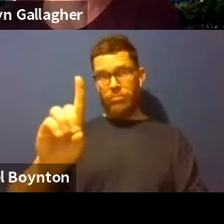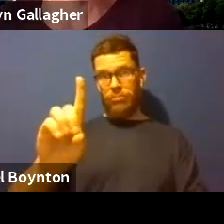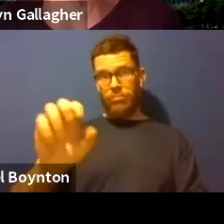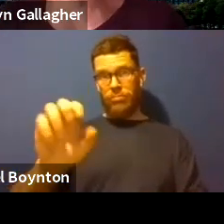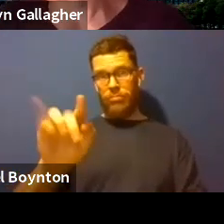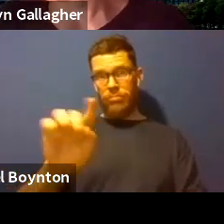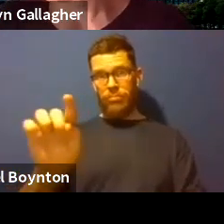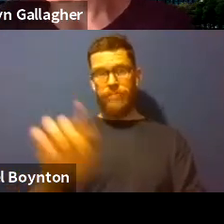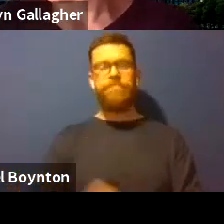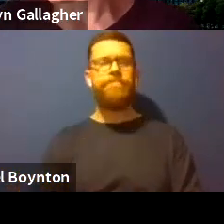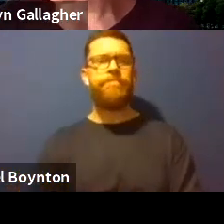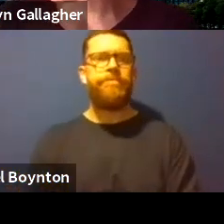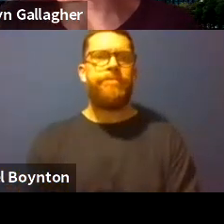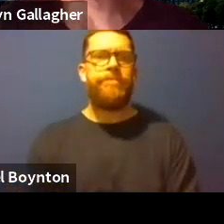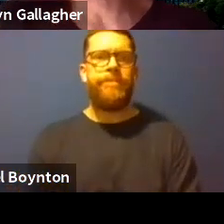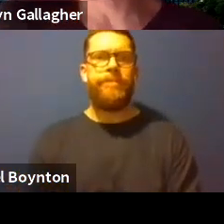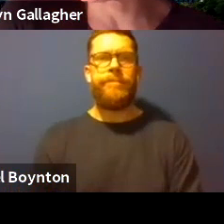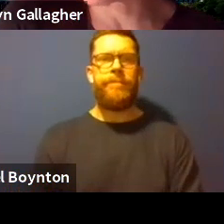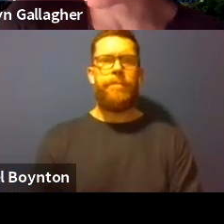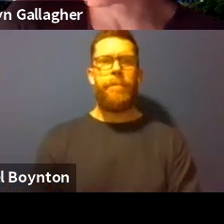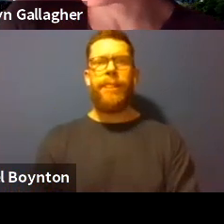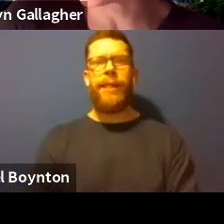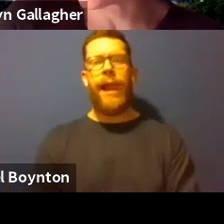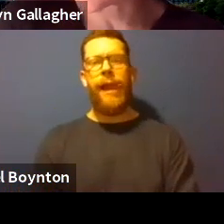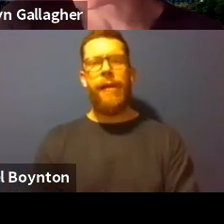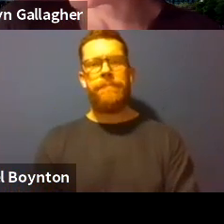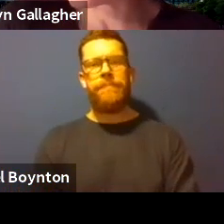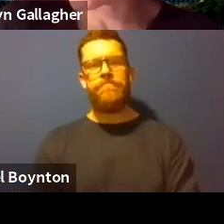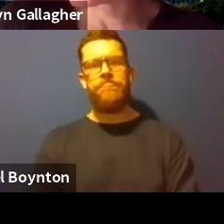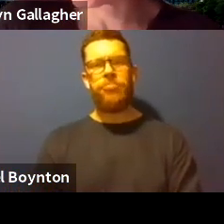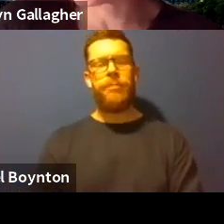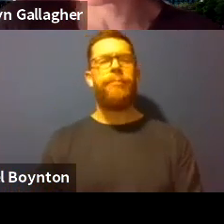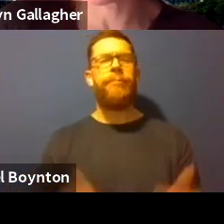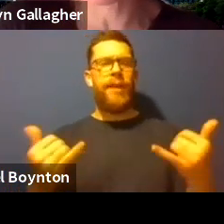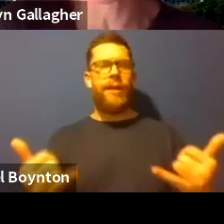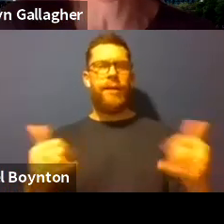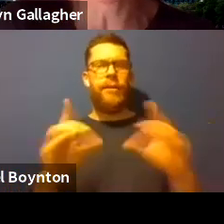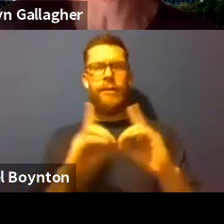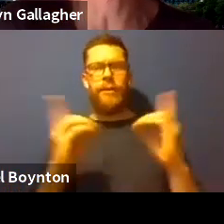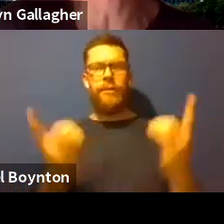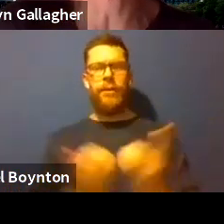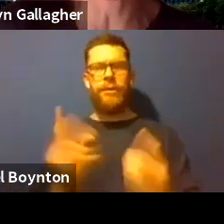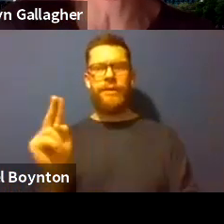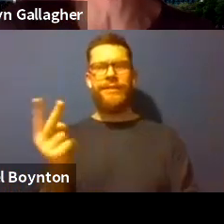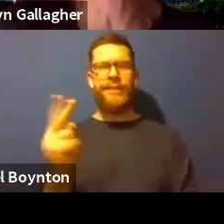Carolyn Gallagher: So we all move to the Department of secondary in elementary education reporting requirements doctor by data.